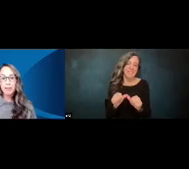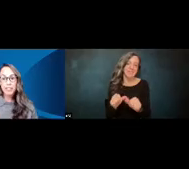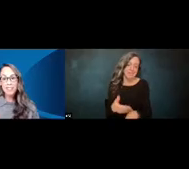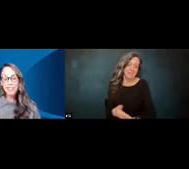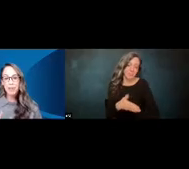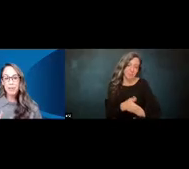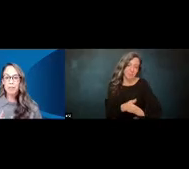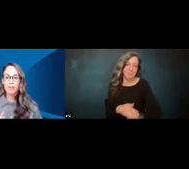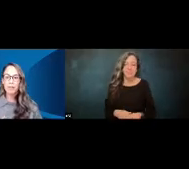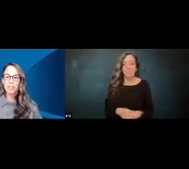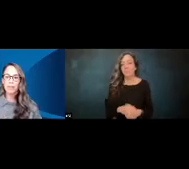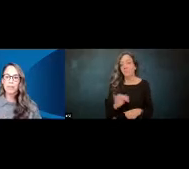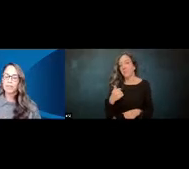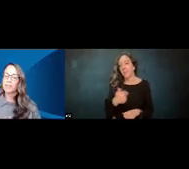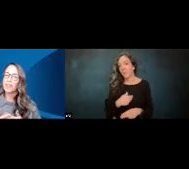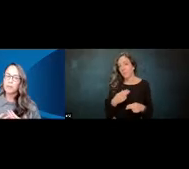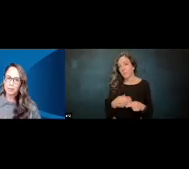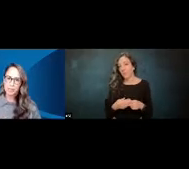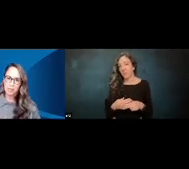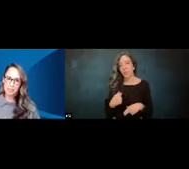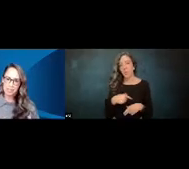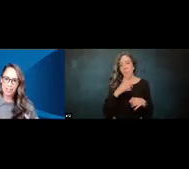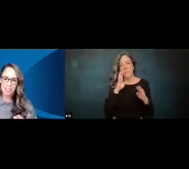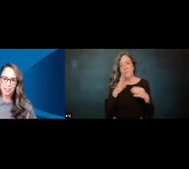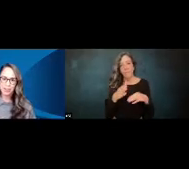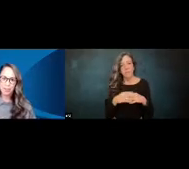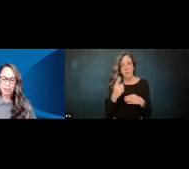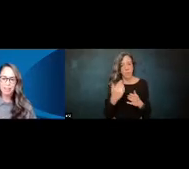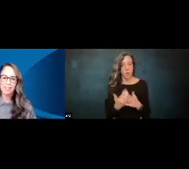As we mentioned, today we will focus on one of the newer resources to this group,